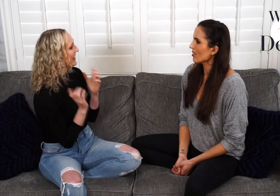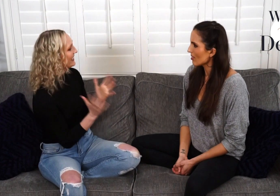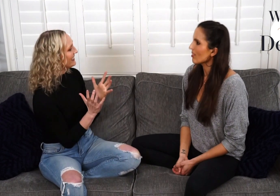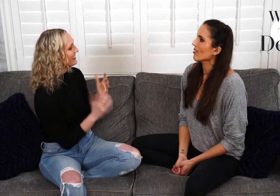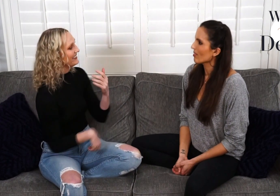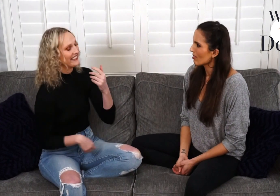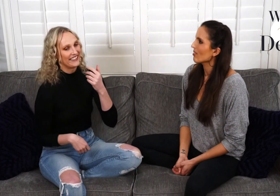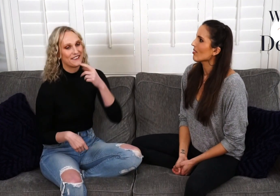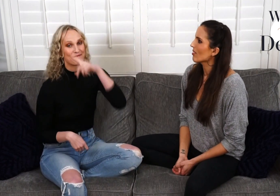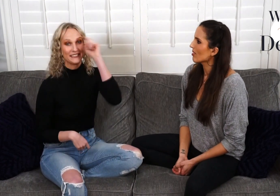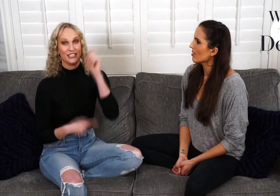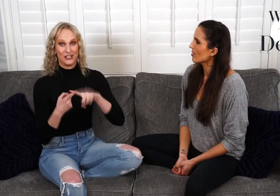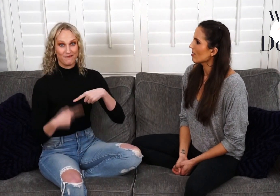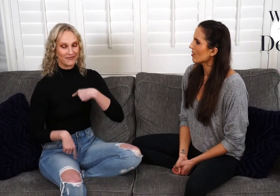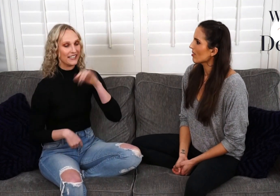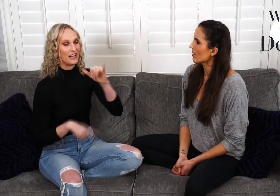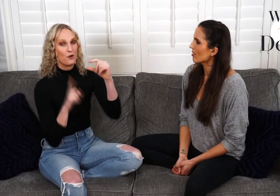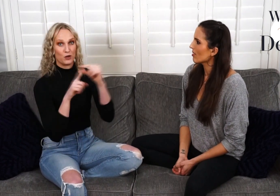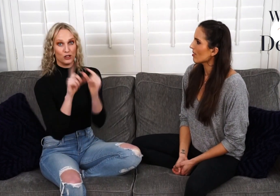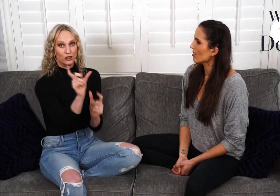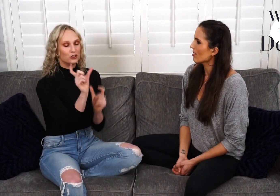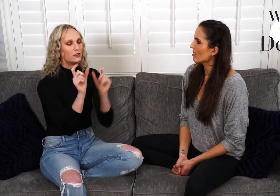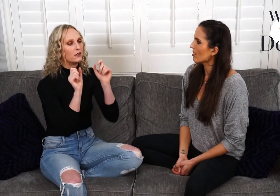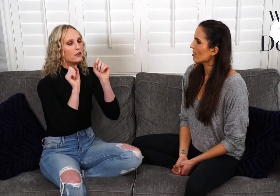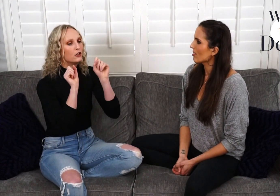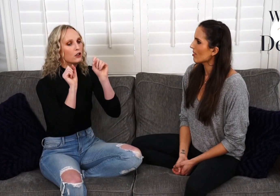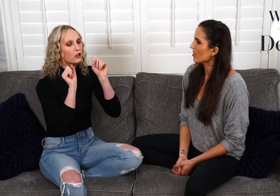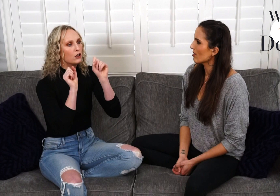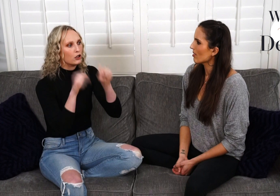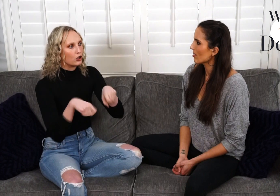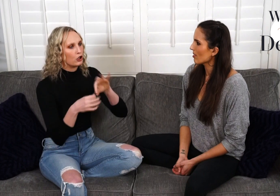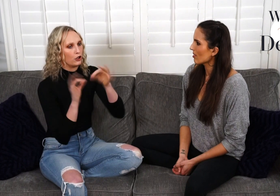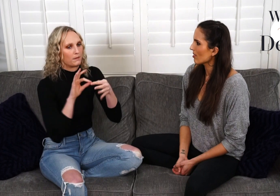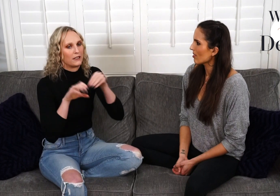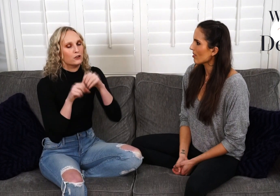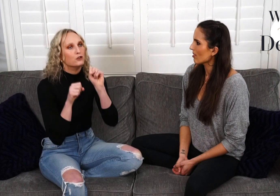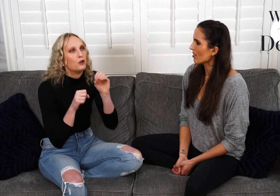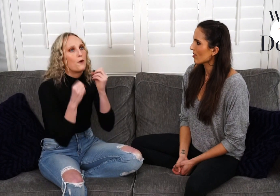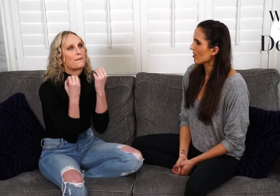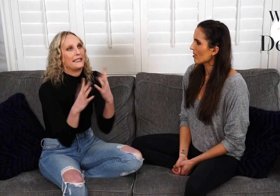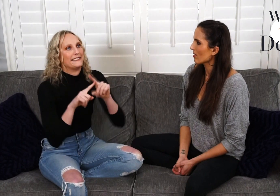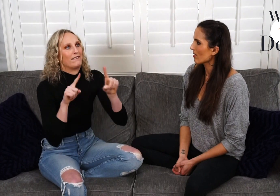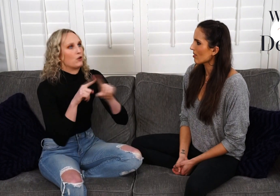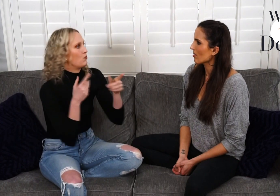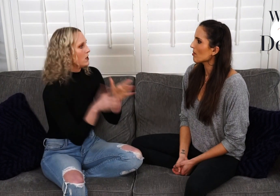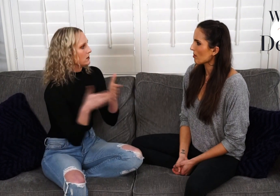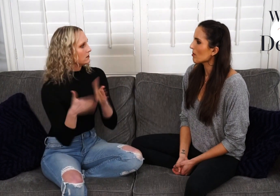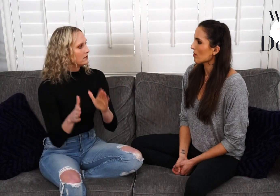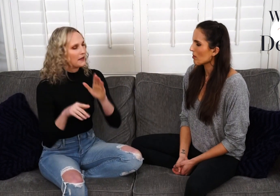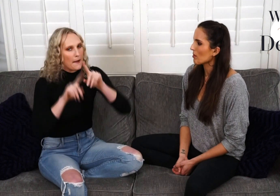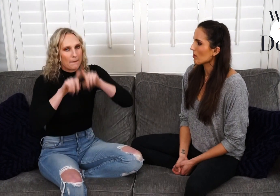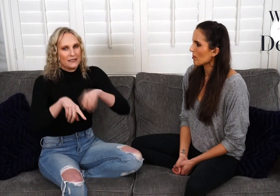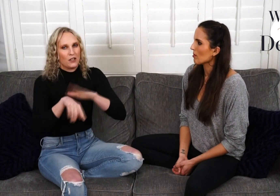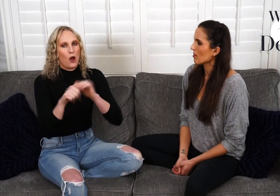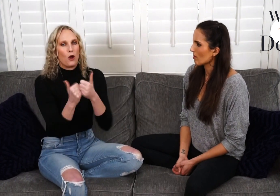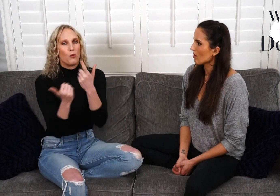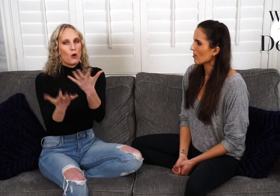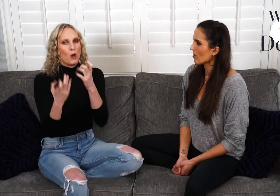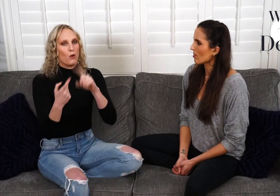“am I elite?” Because to me, that word can be interpreted in so many different ways and it really depends